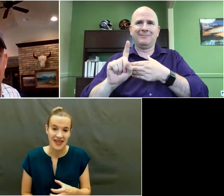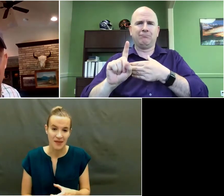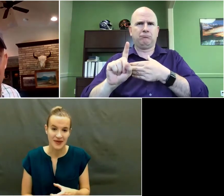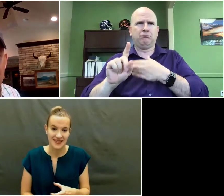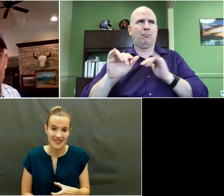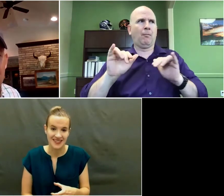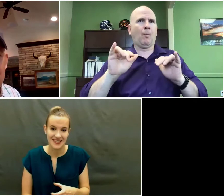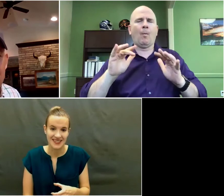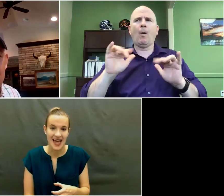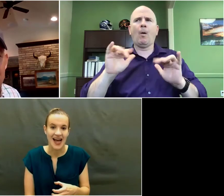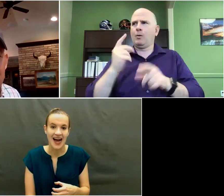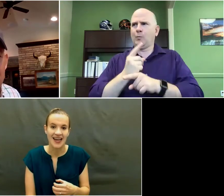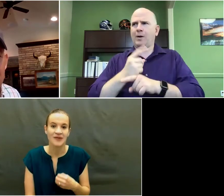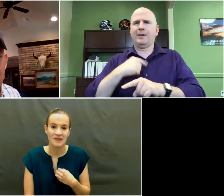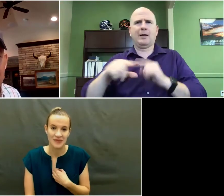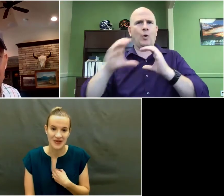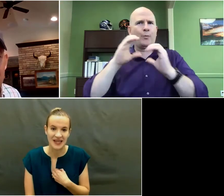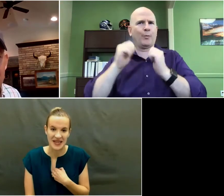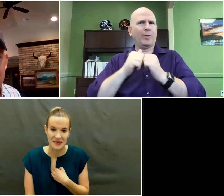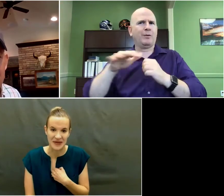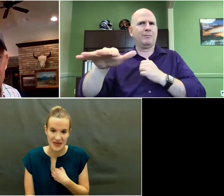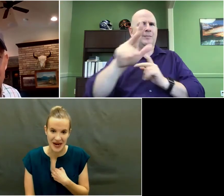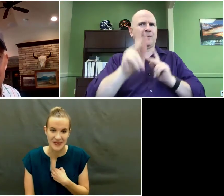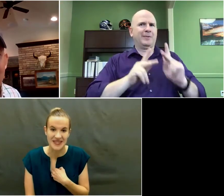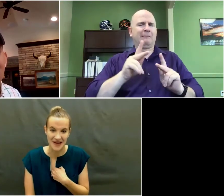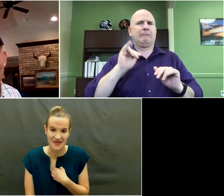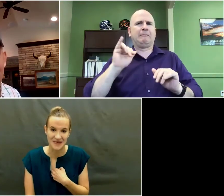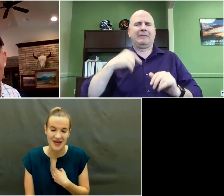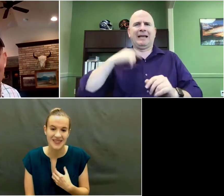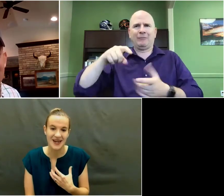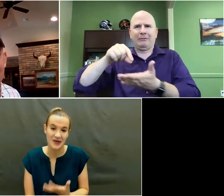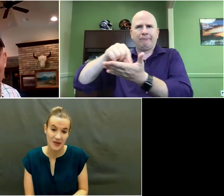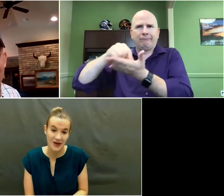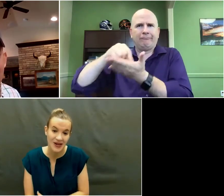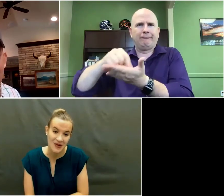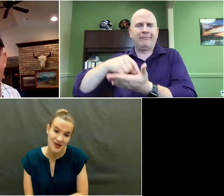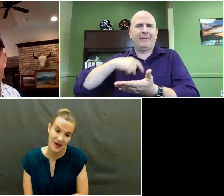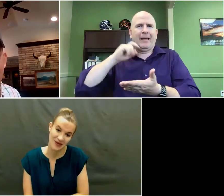campus, that I remembered that label that I was Deaf because I could no longer communicate with